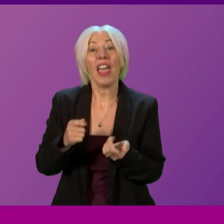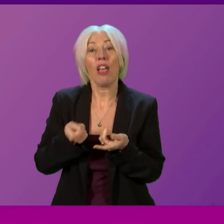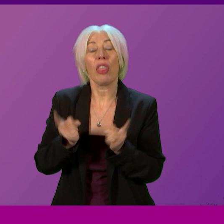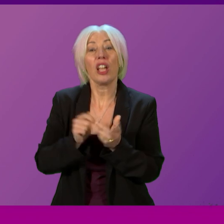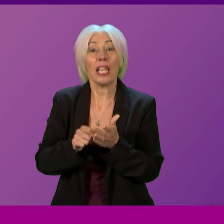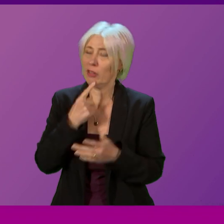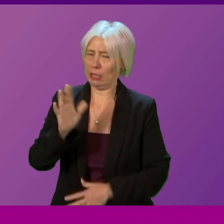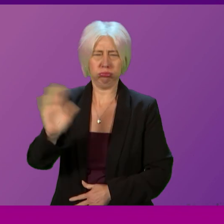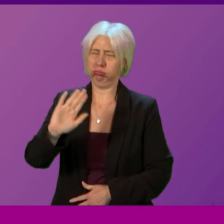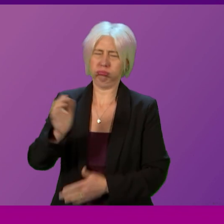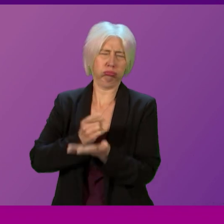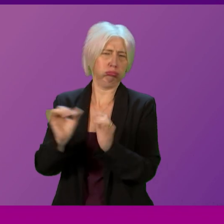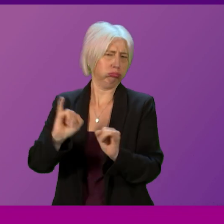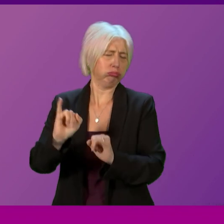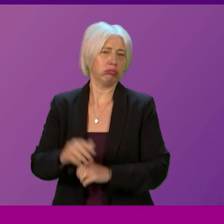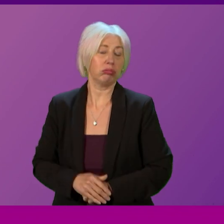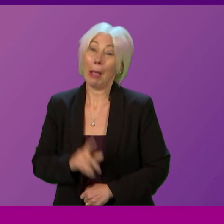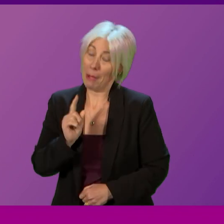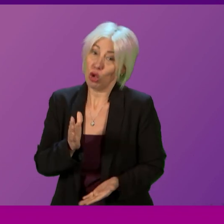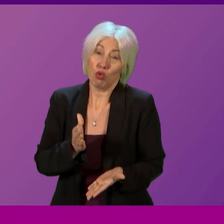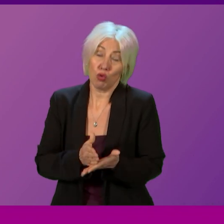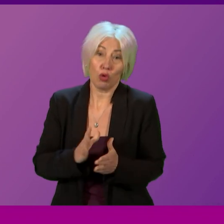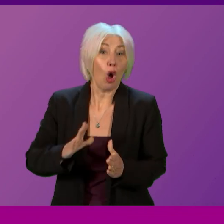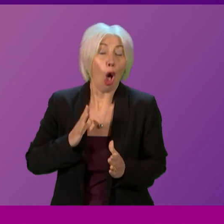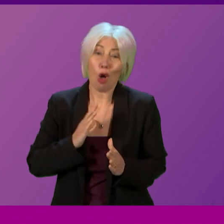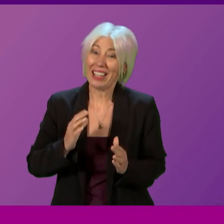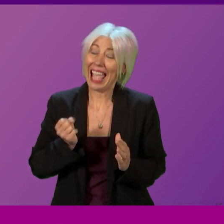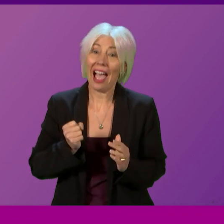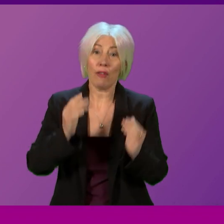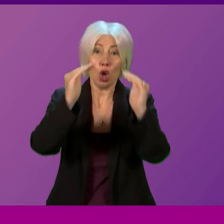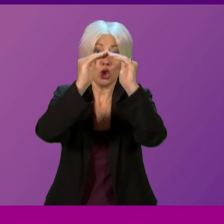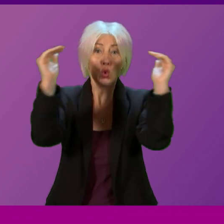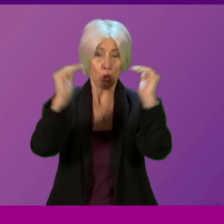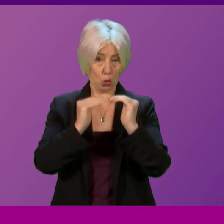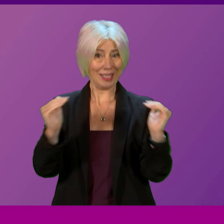However, the truth is that there is already a two-tier healthcare system in Scotland.